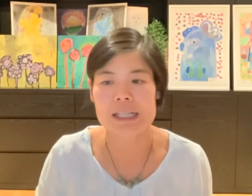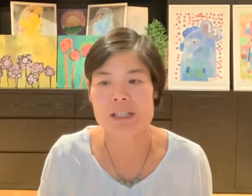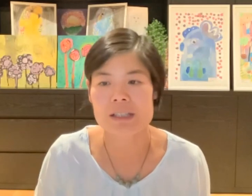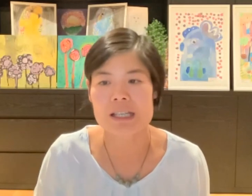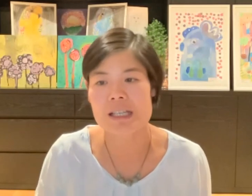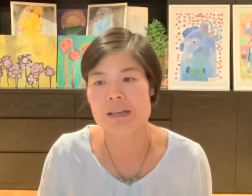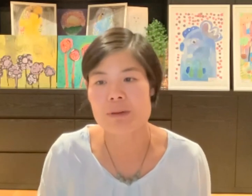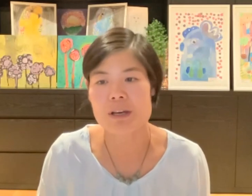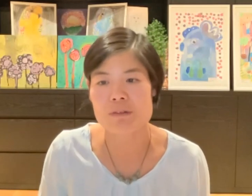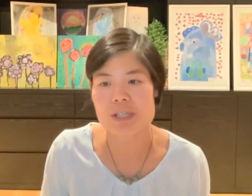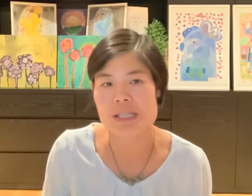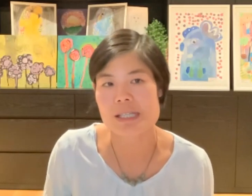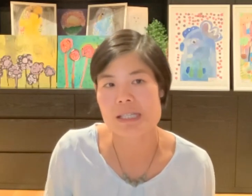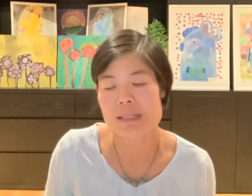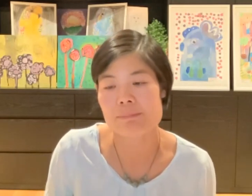later and getting that behavioural testing done.